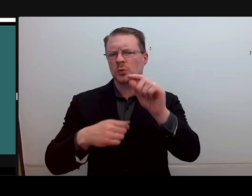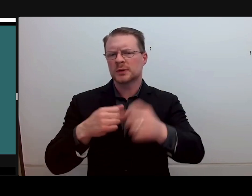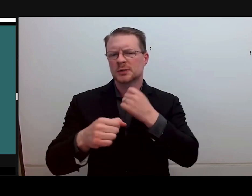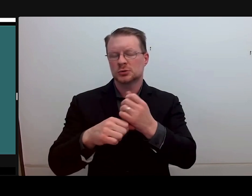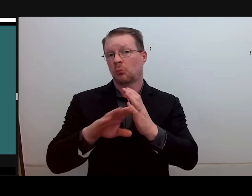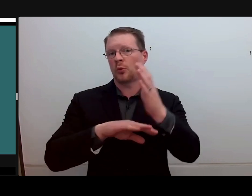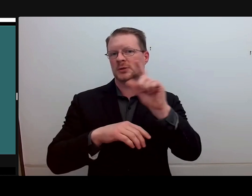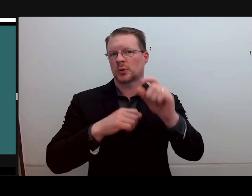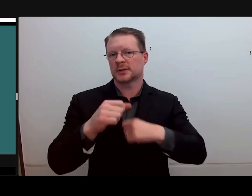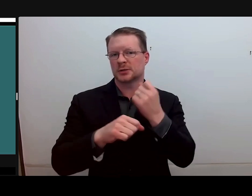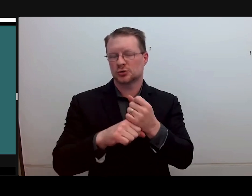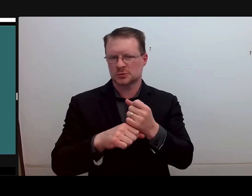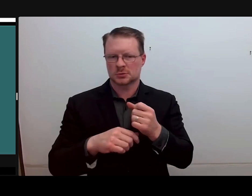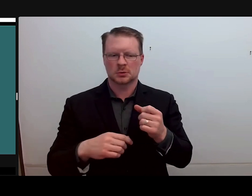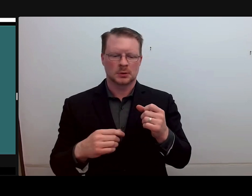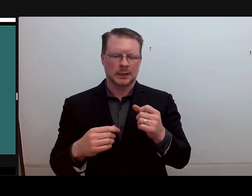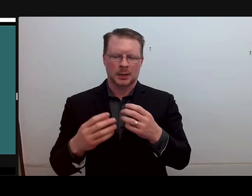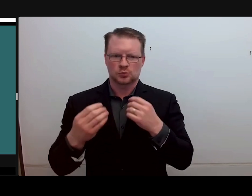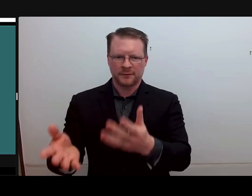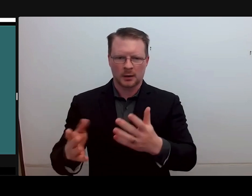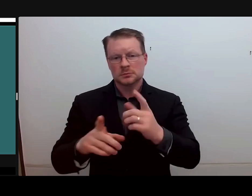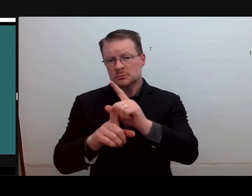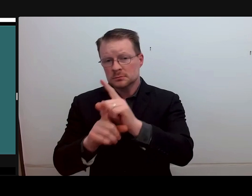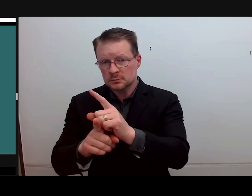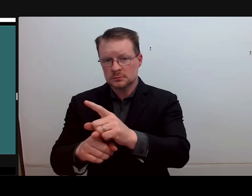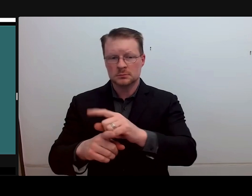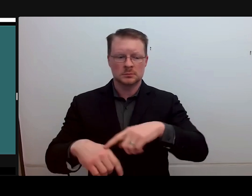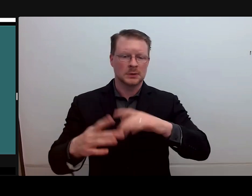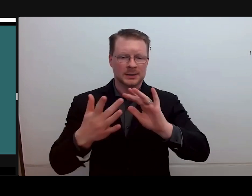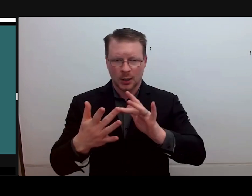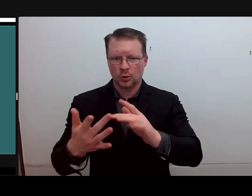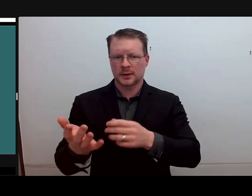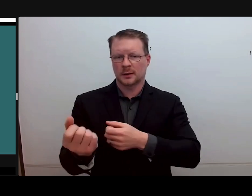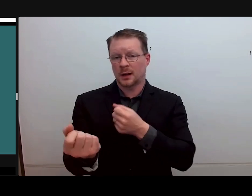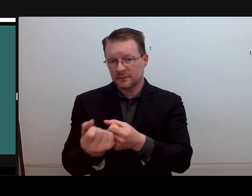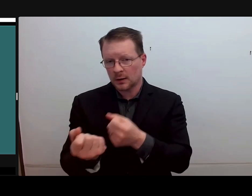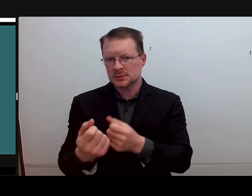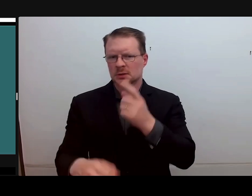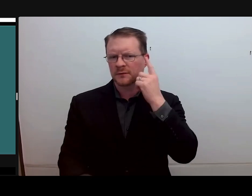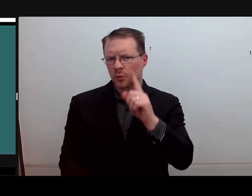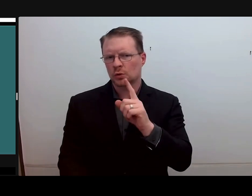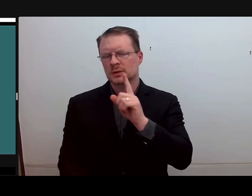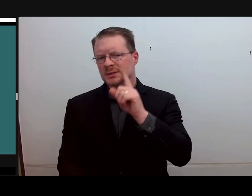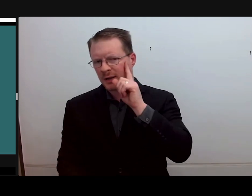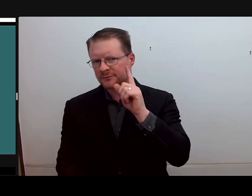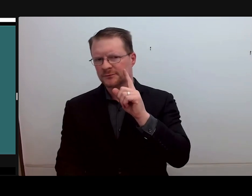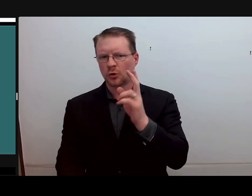And the organization has been around for more than 20 years at this point, has provided mentorship, networking, and advocacy